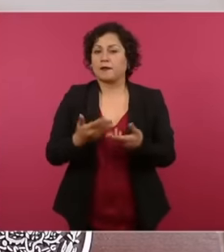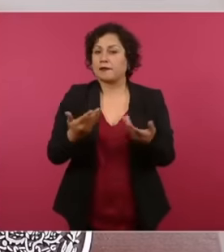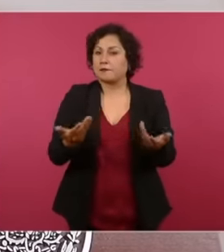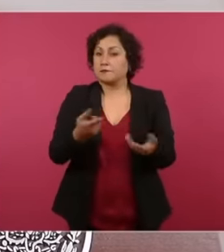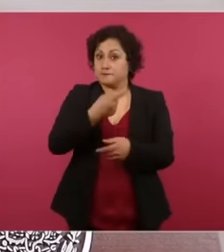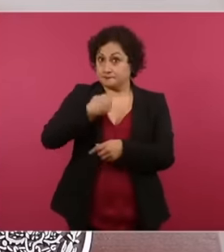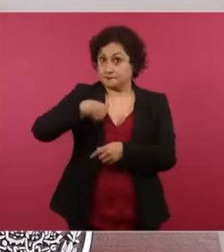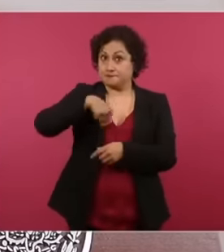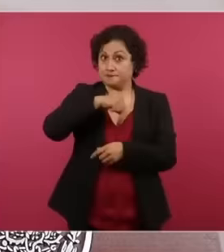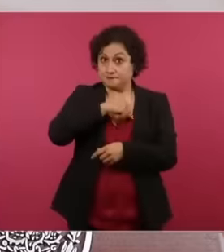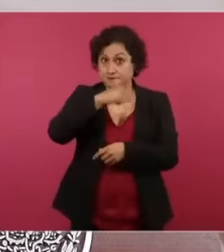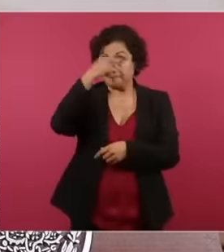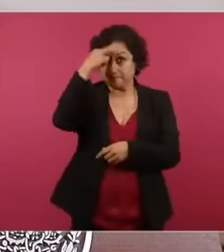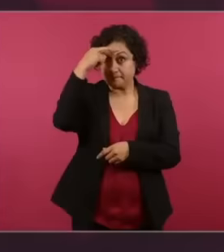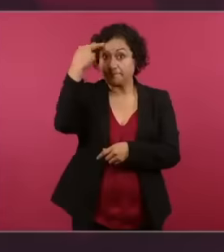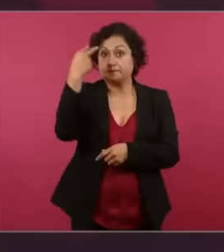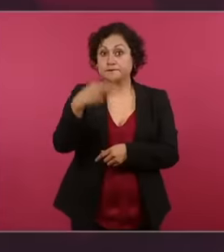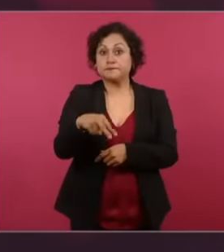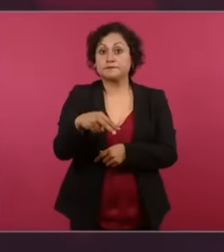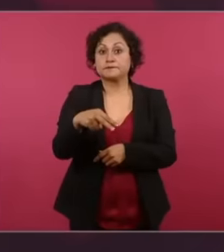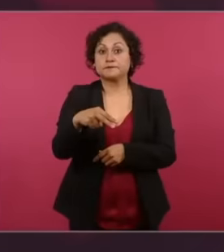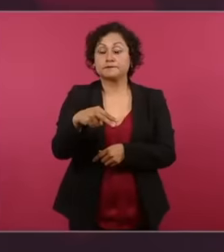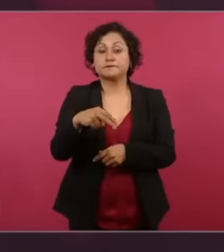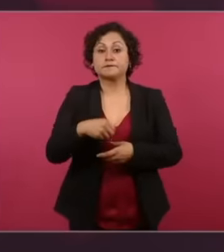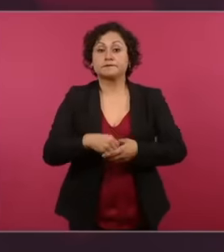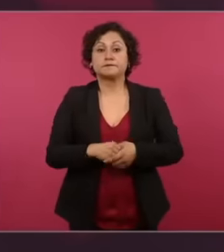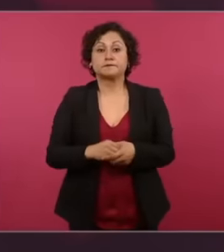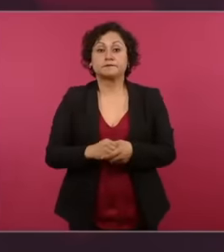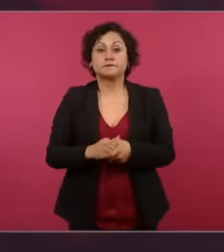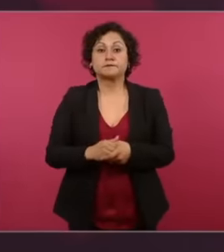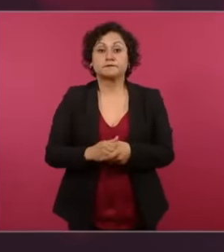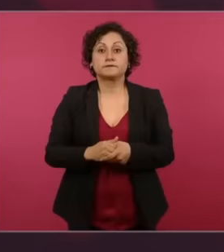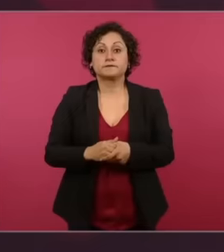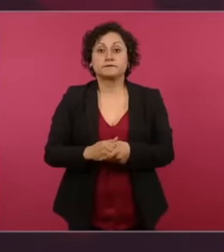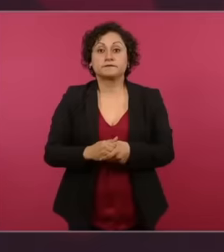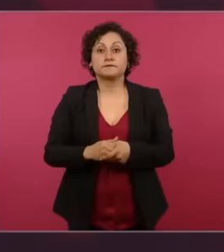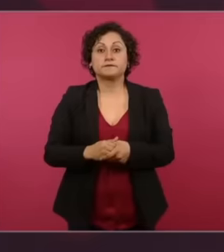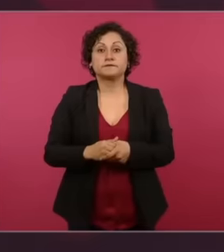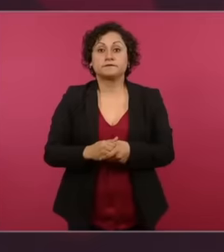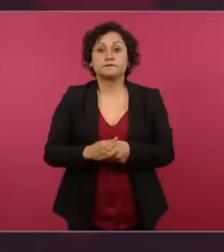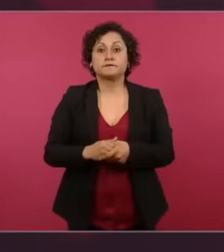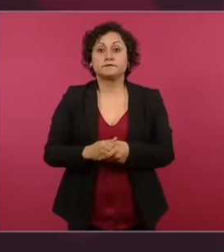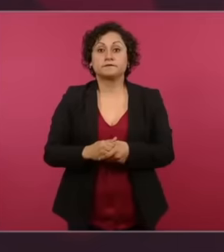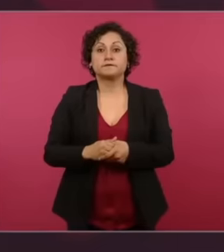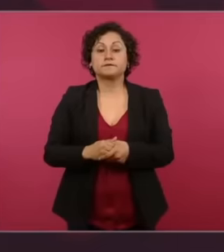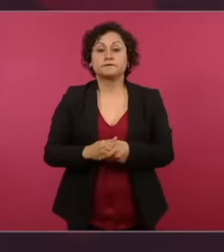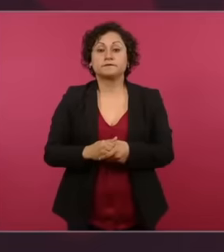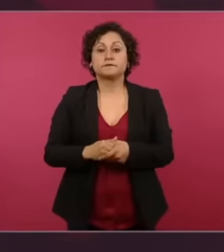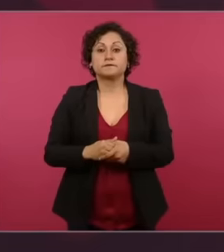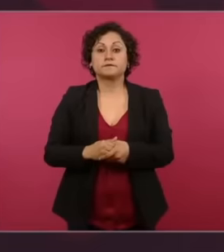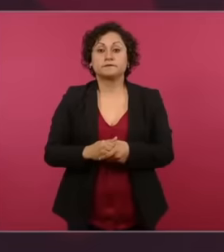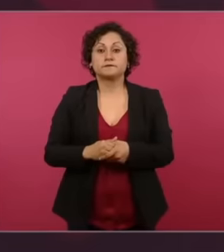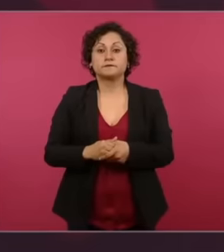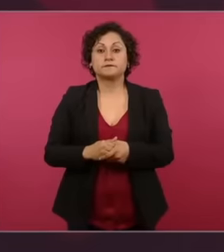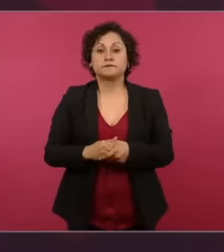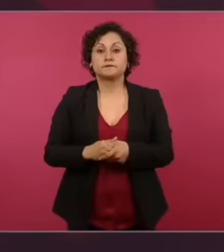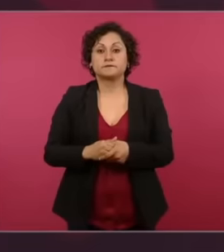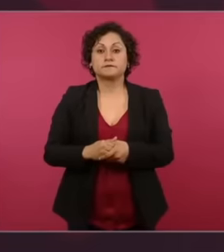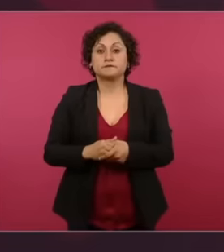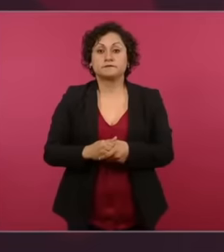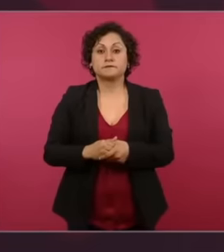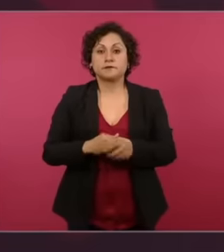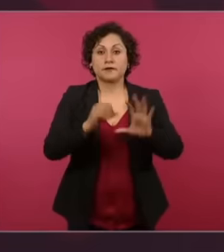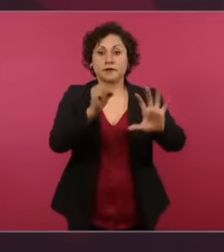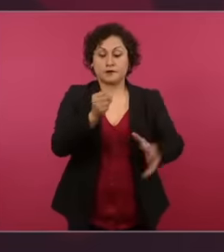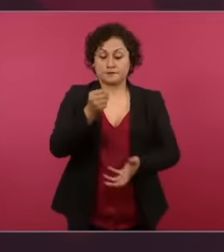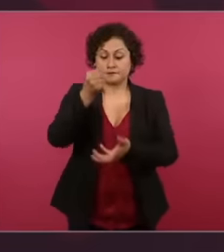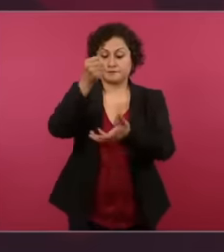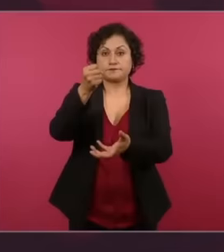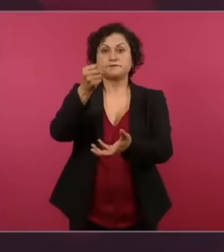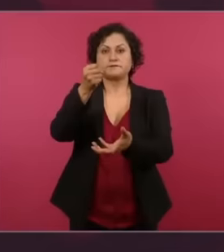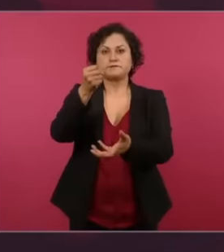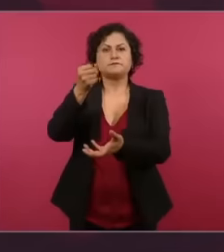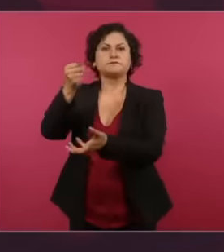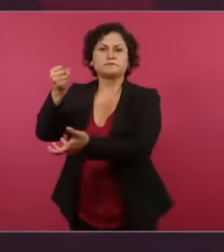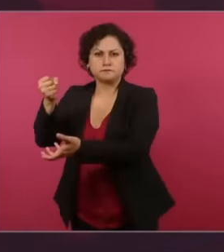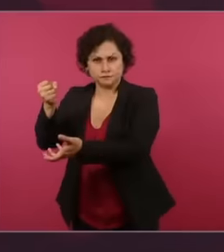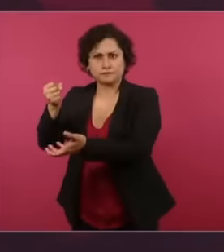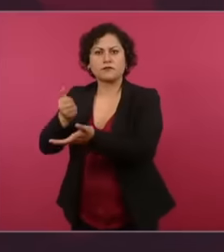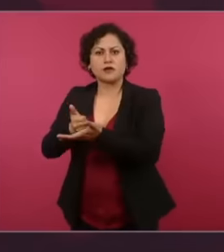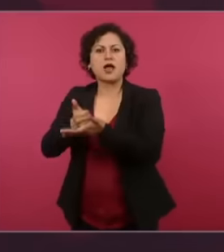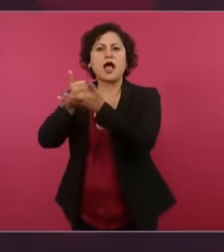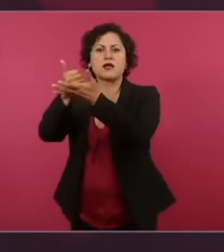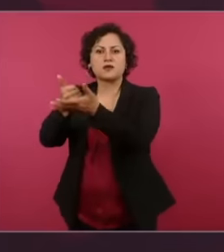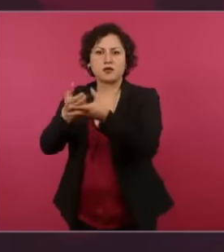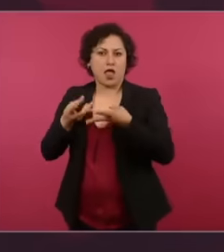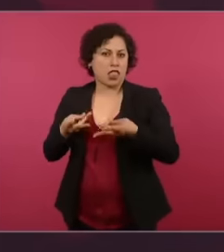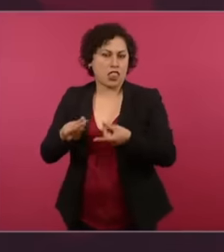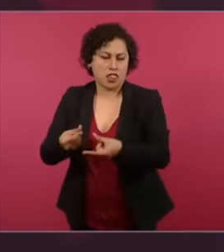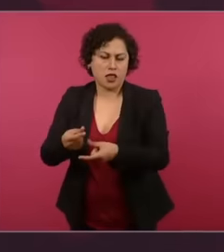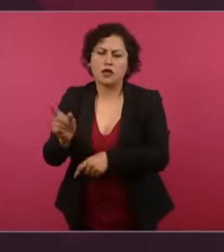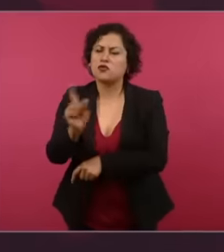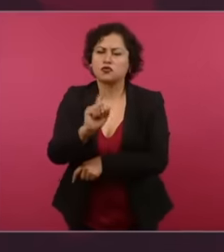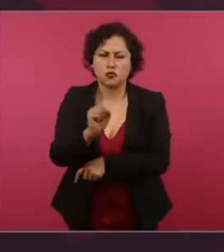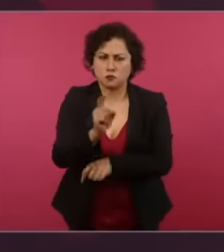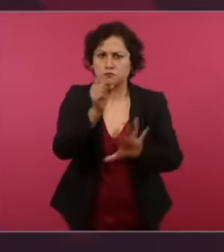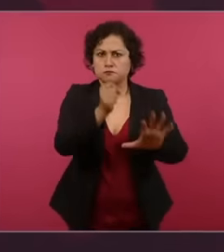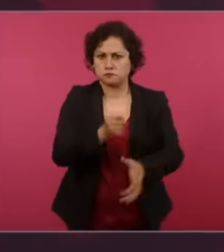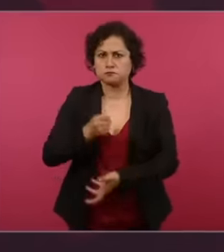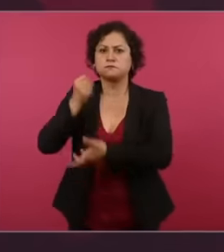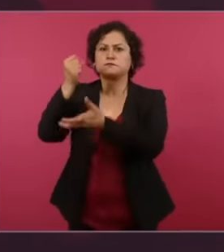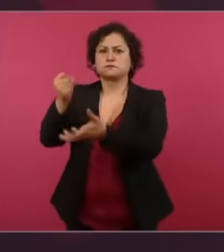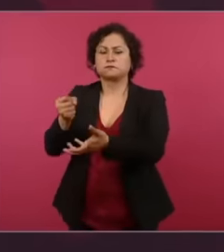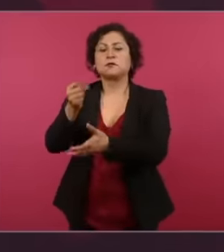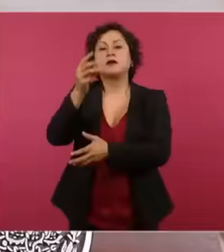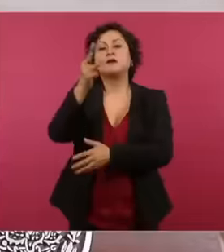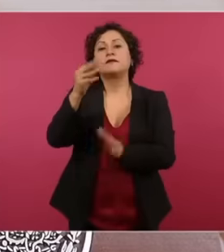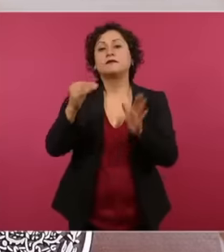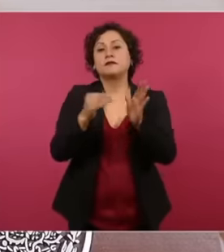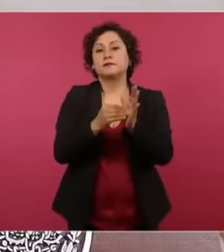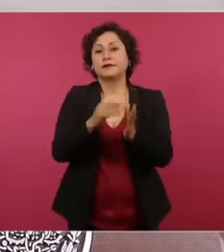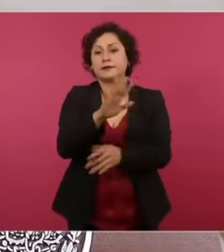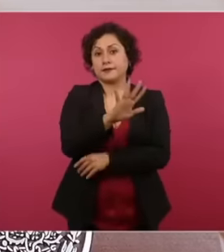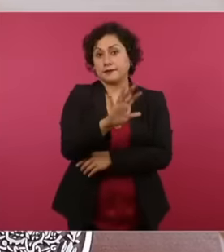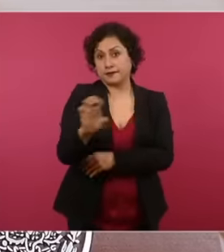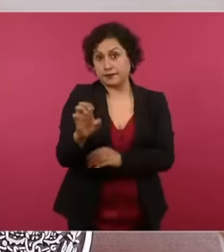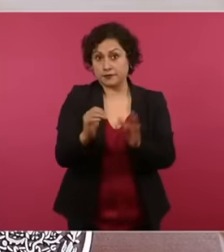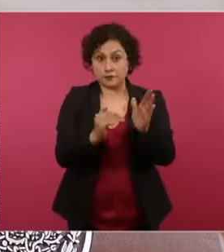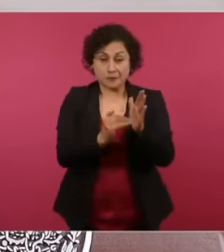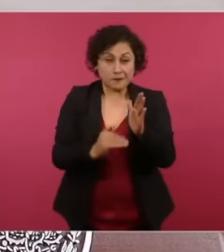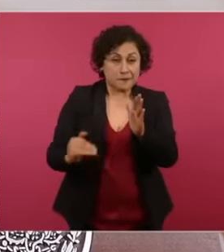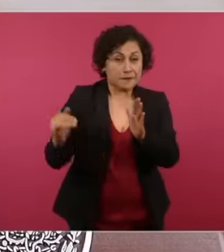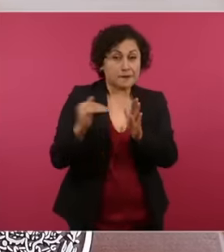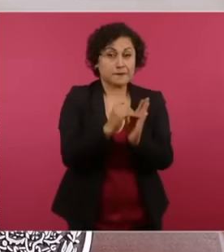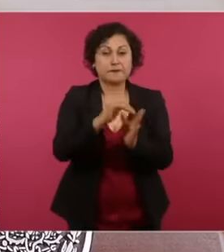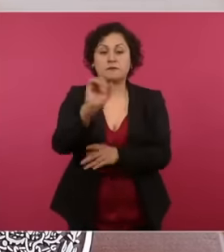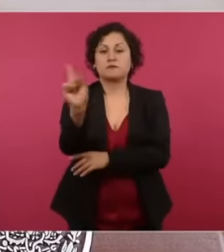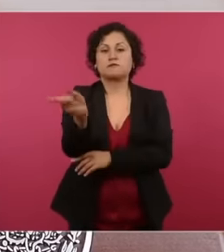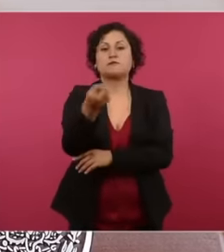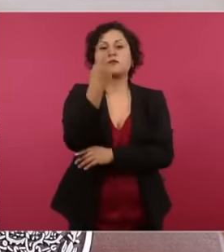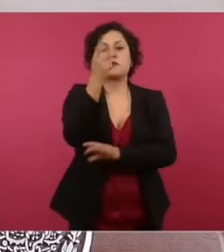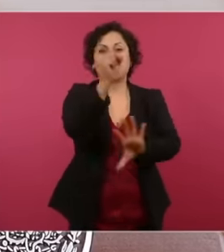, eh, it means an investment of 3,500 million dollars to address the